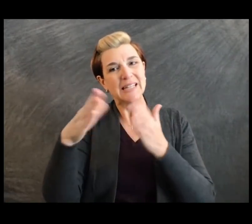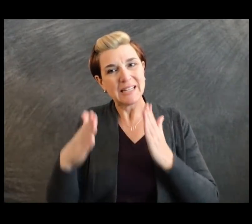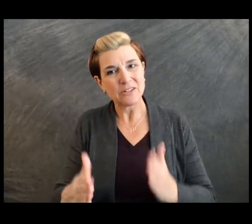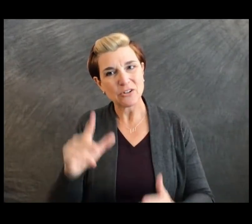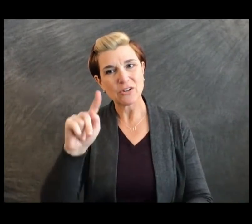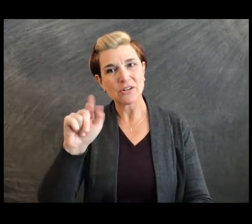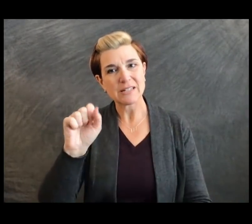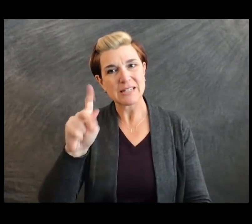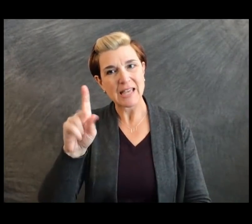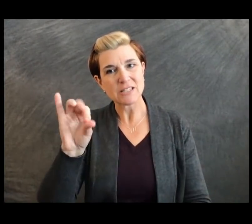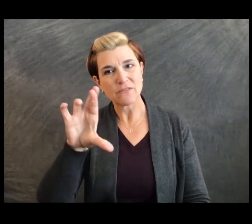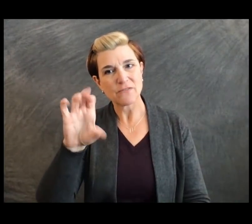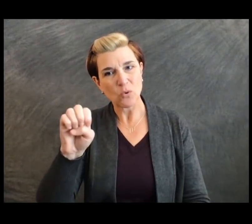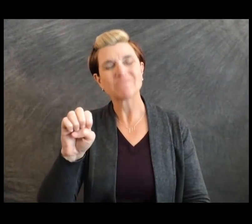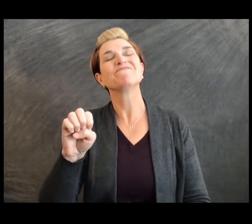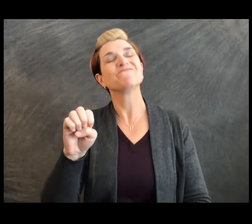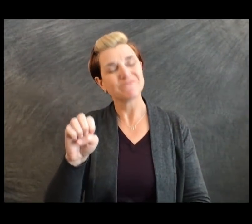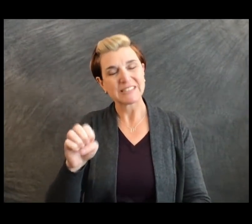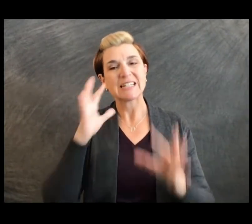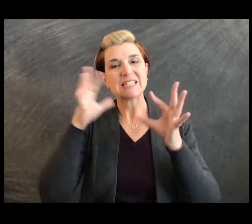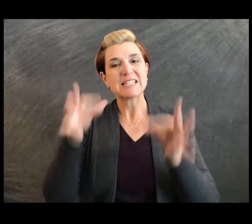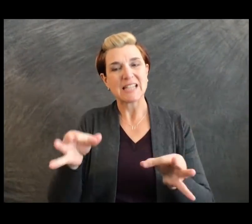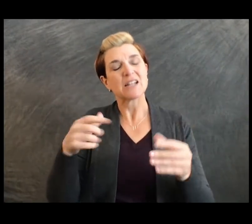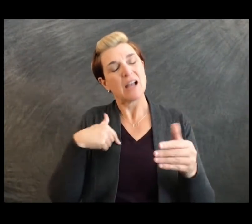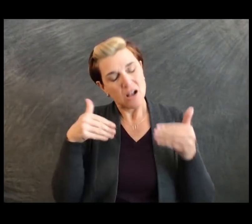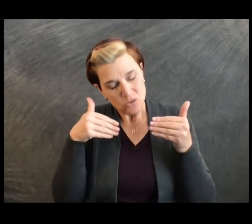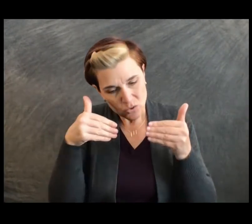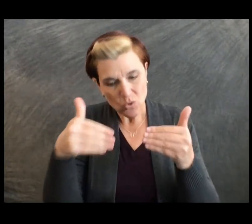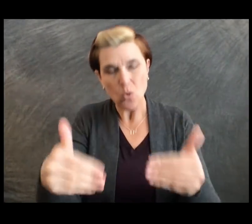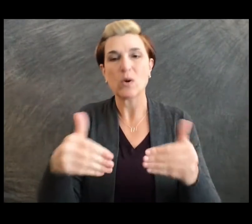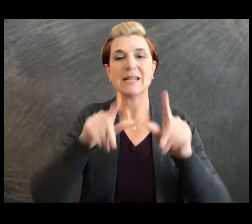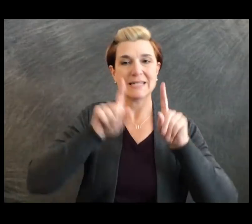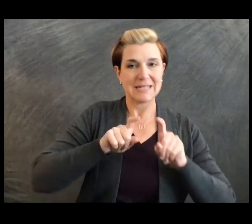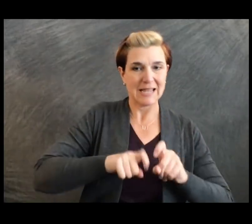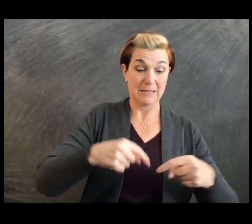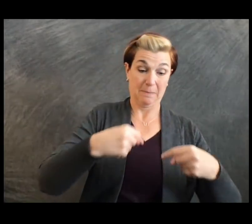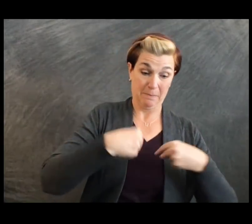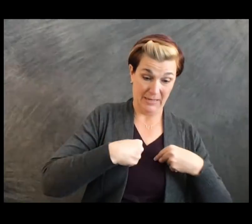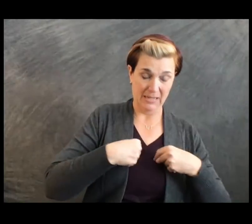my wife will be tested for the corona virus later this afternoon let me say